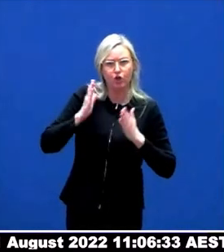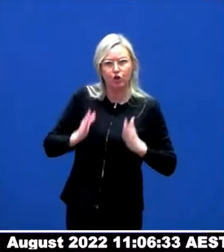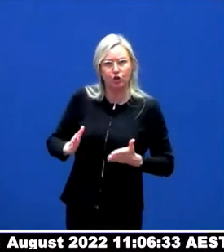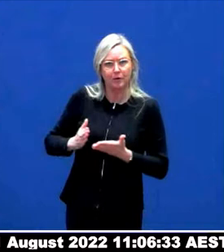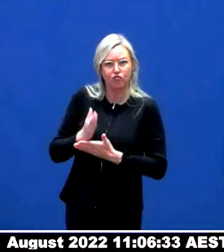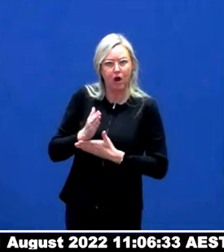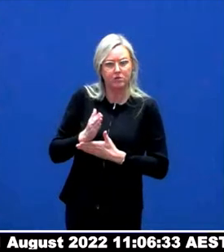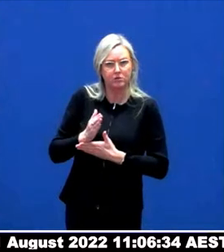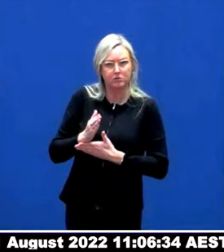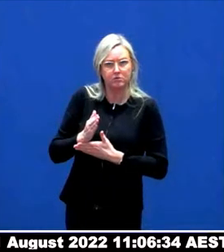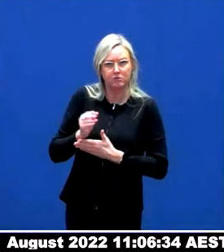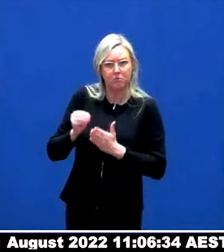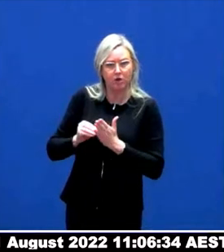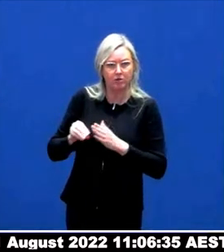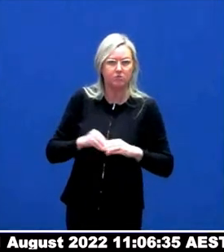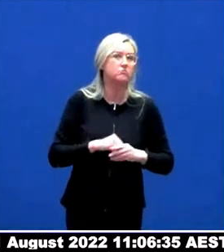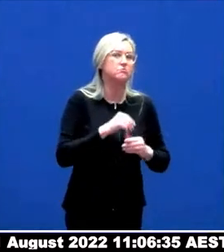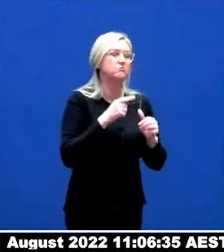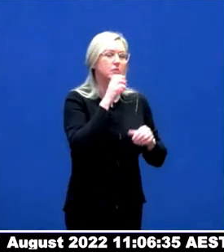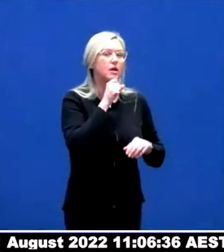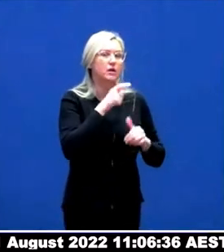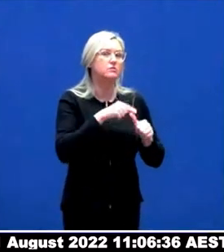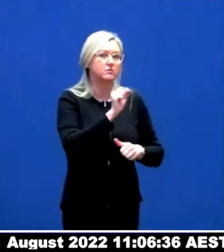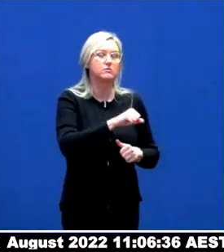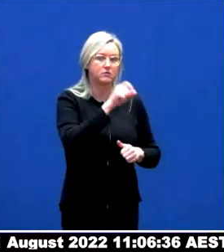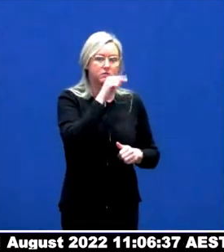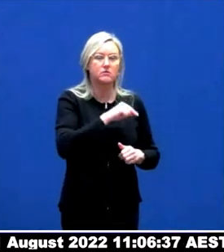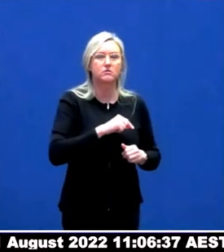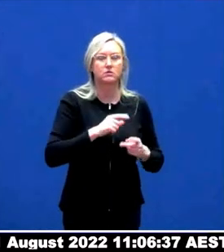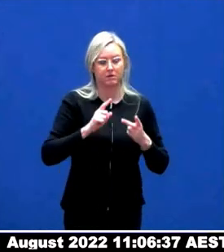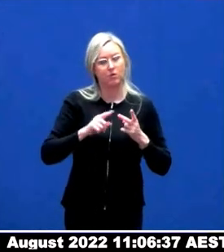And you kind of answered this before but do you also think that, given